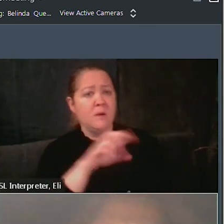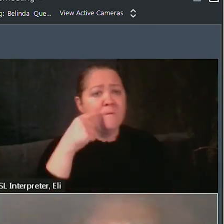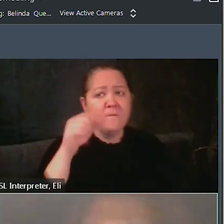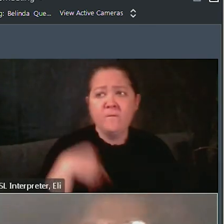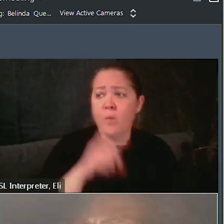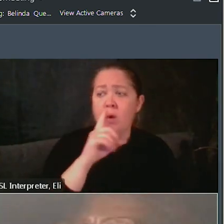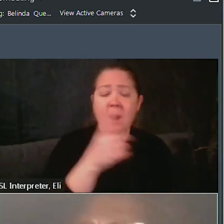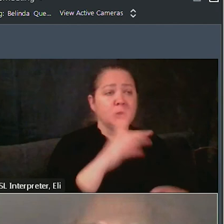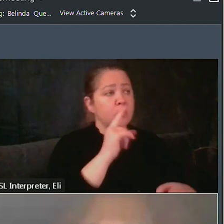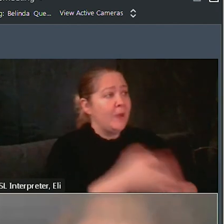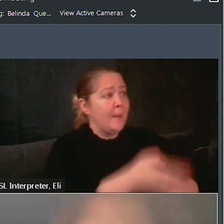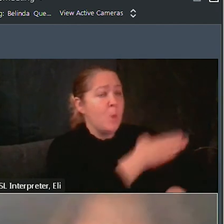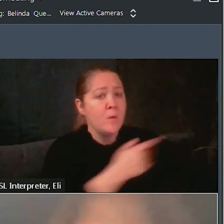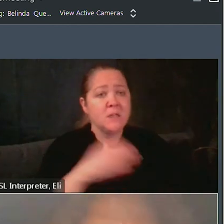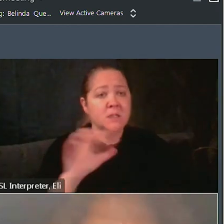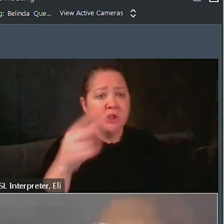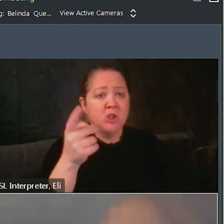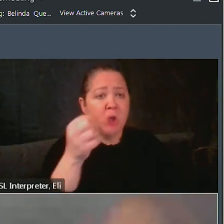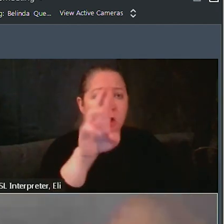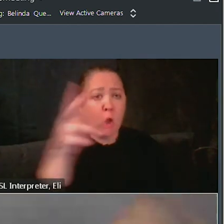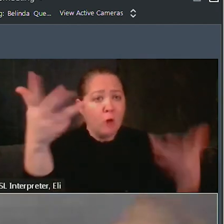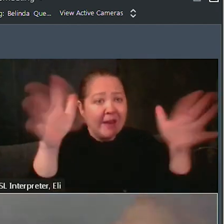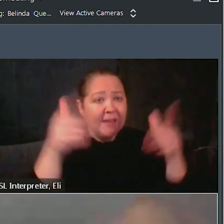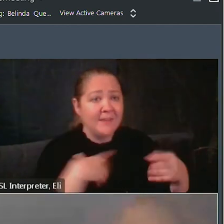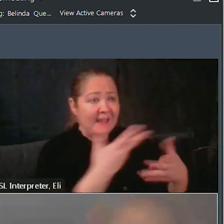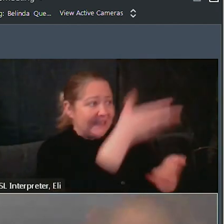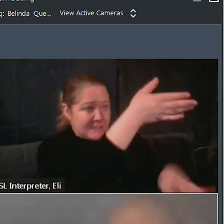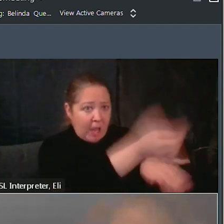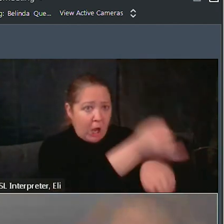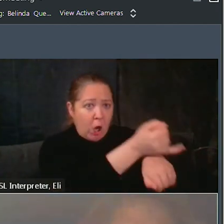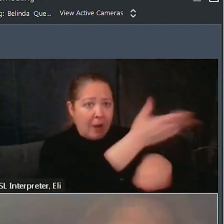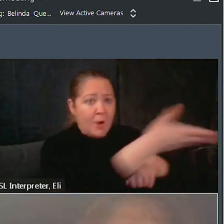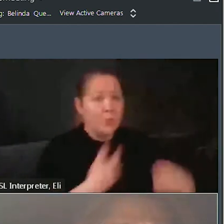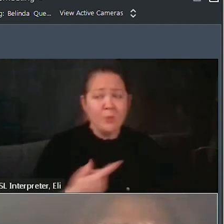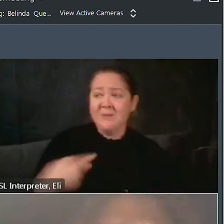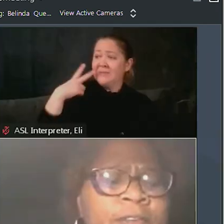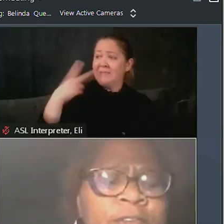a lot of community members have not only donate. They come out, they do things for the guys in the shops because one of my